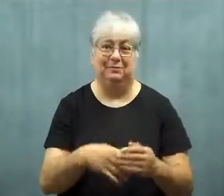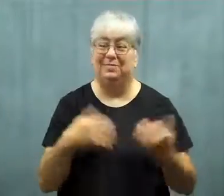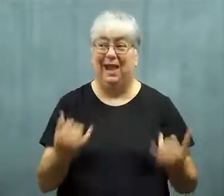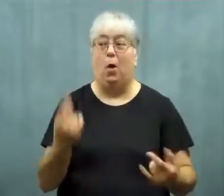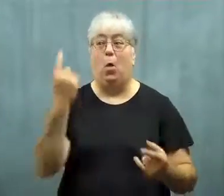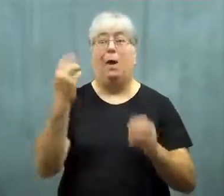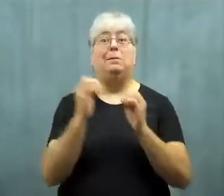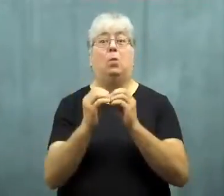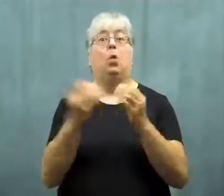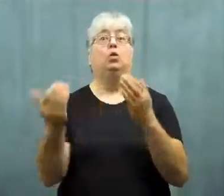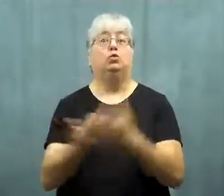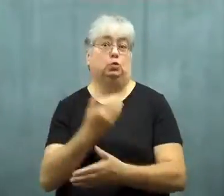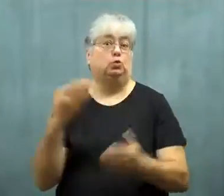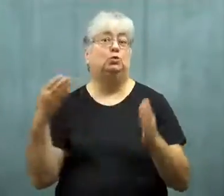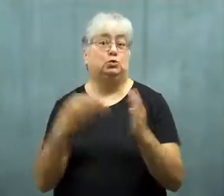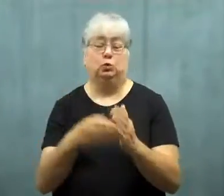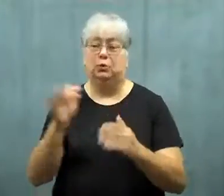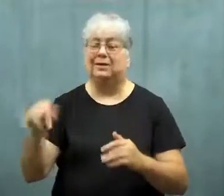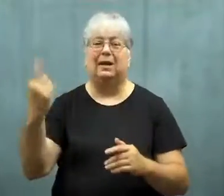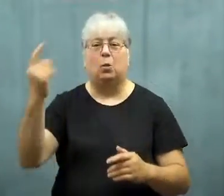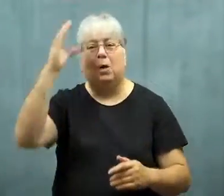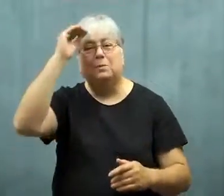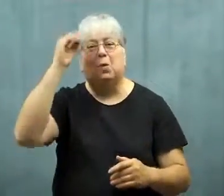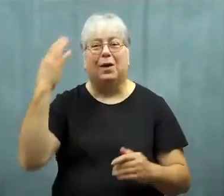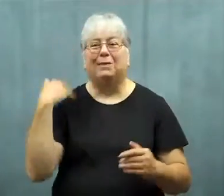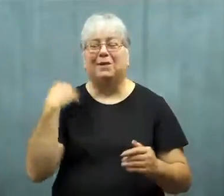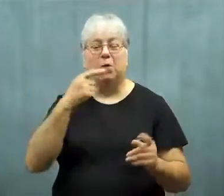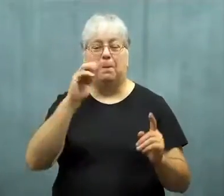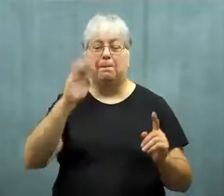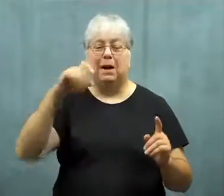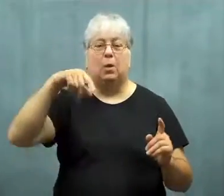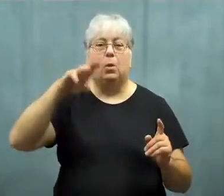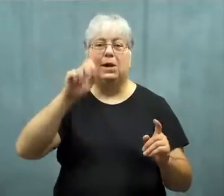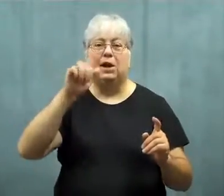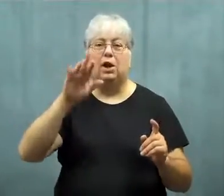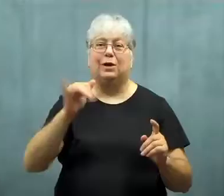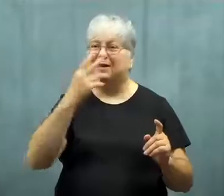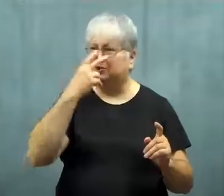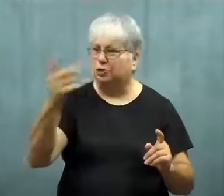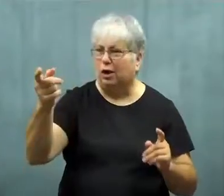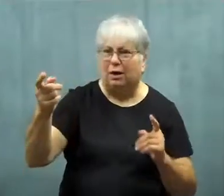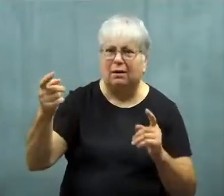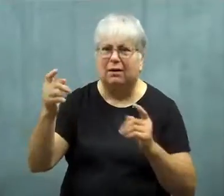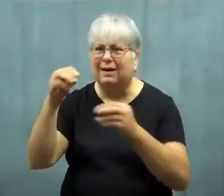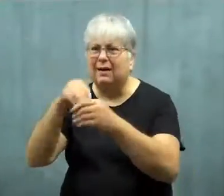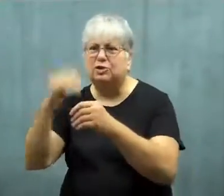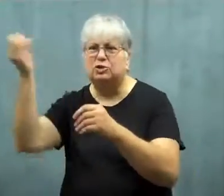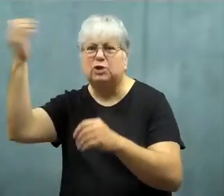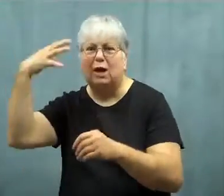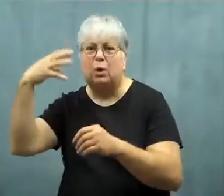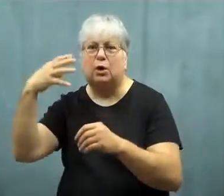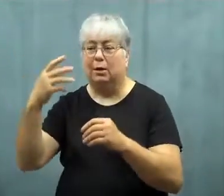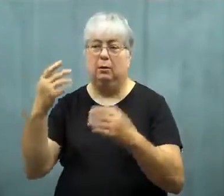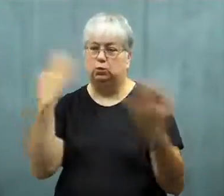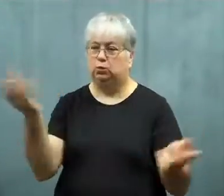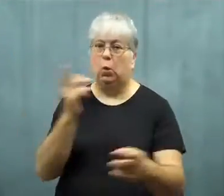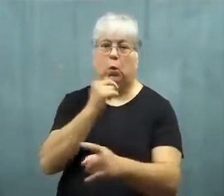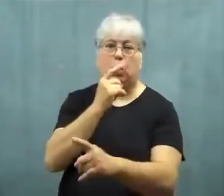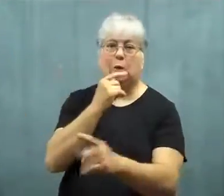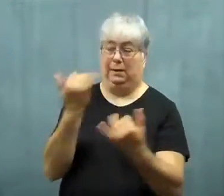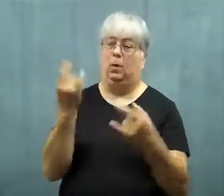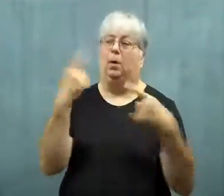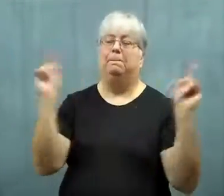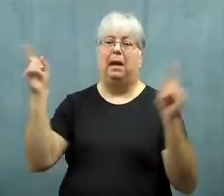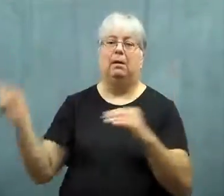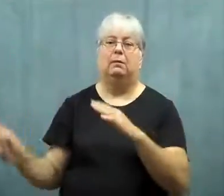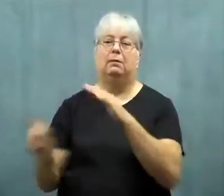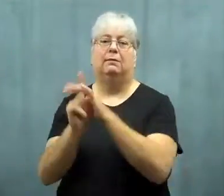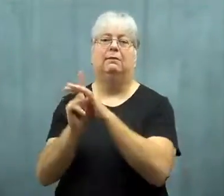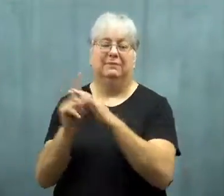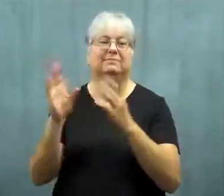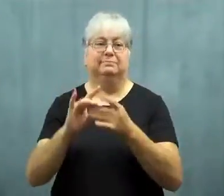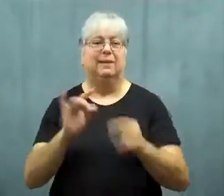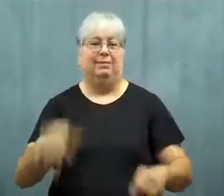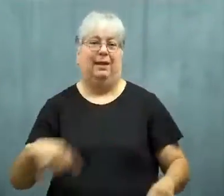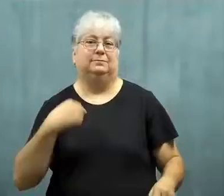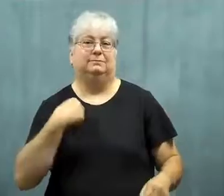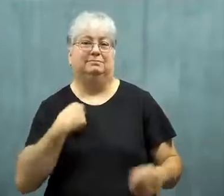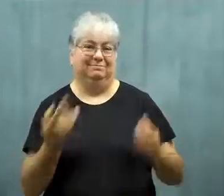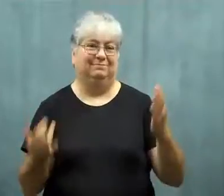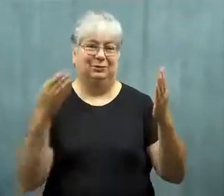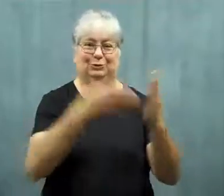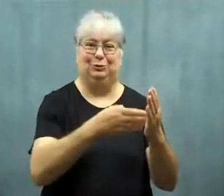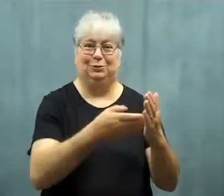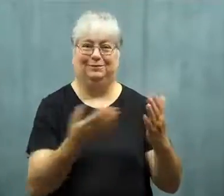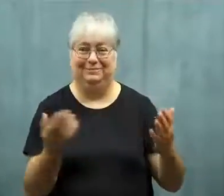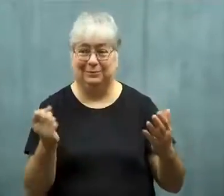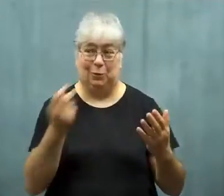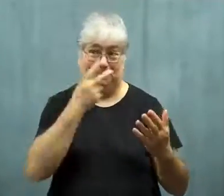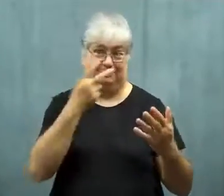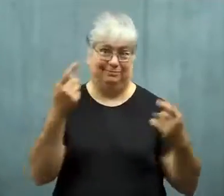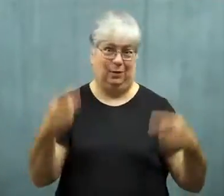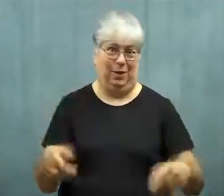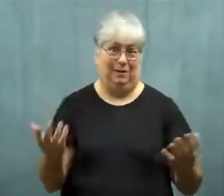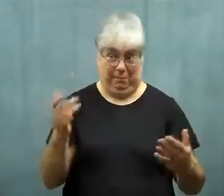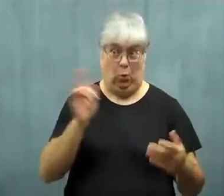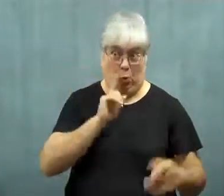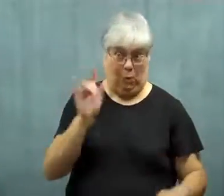One new lawsuit involves the boy McQueary saw in the shower.